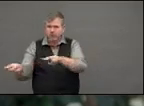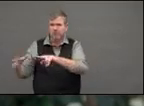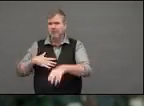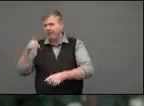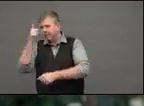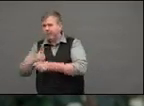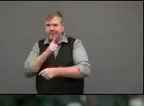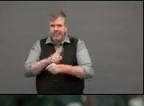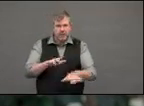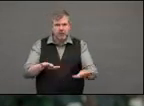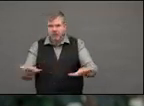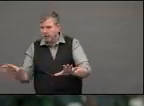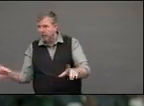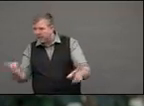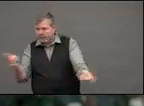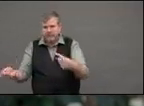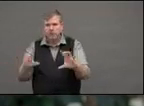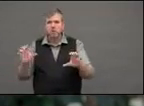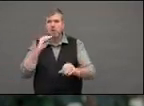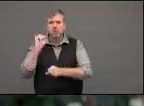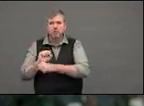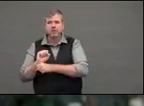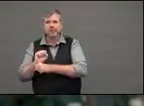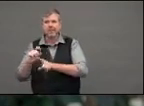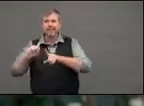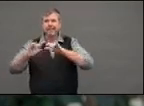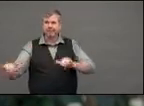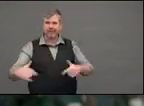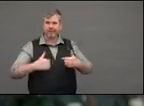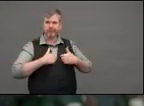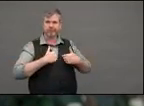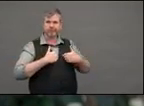the same time that i'm going to be listening um to lectures by my